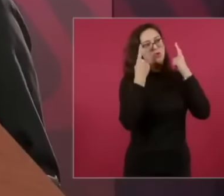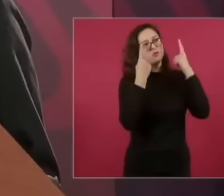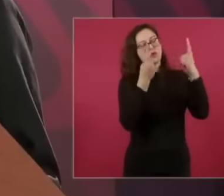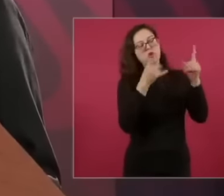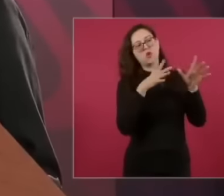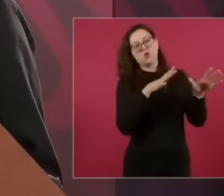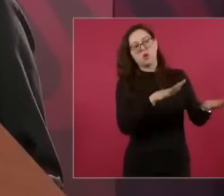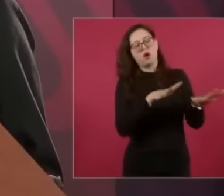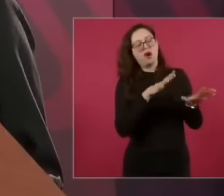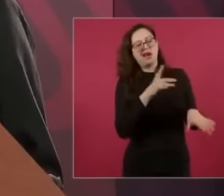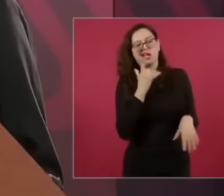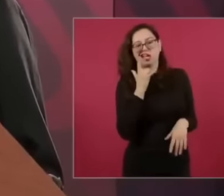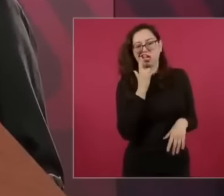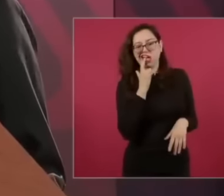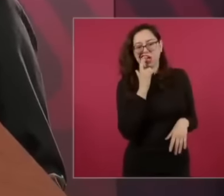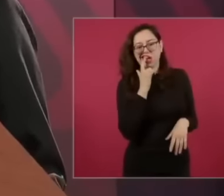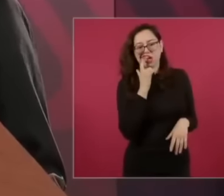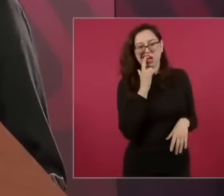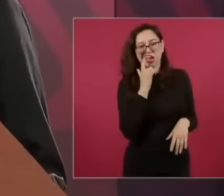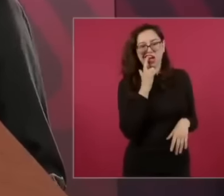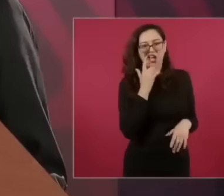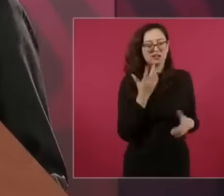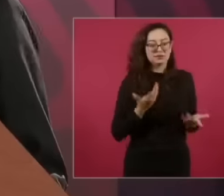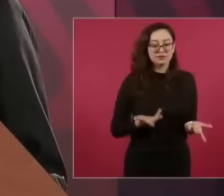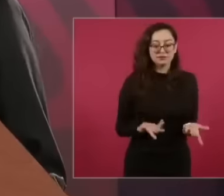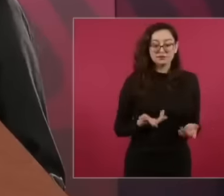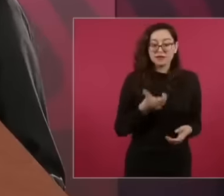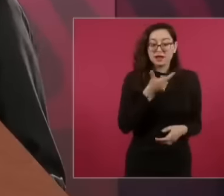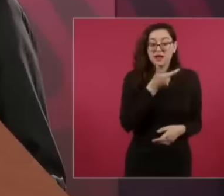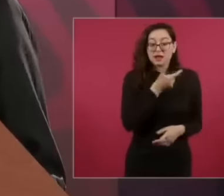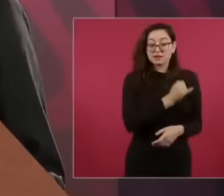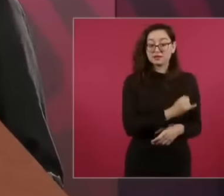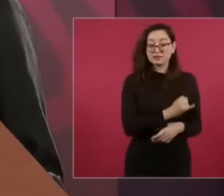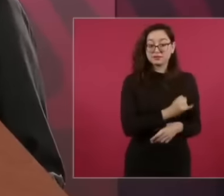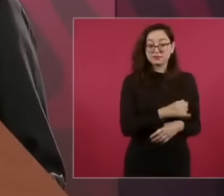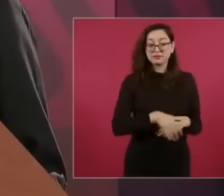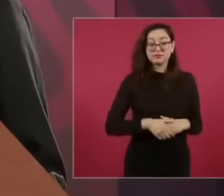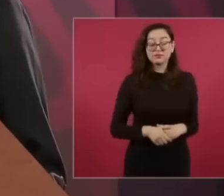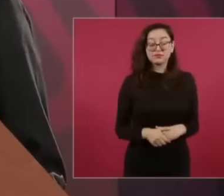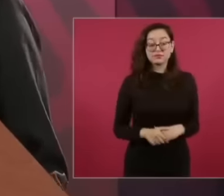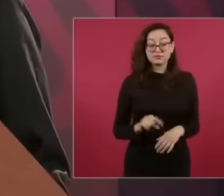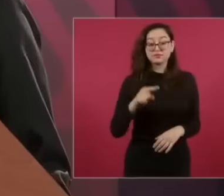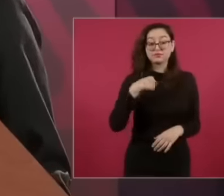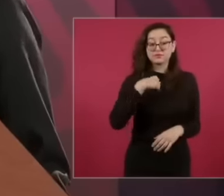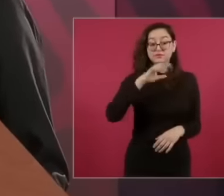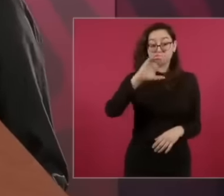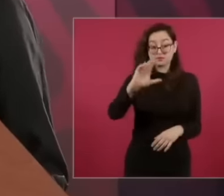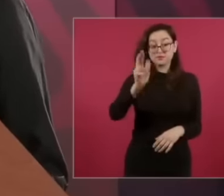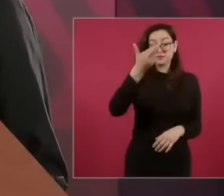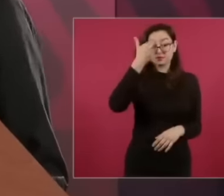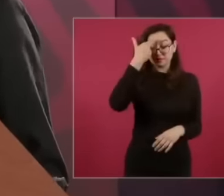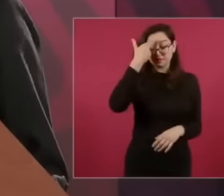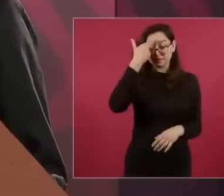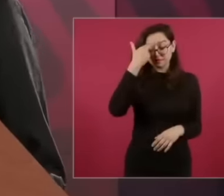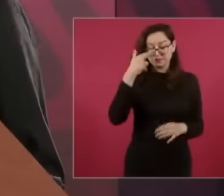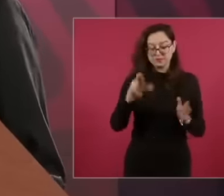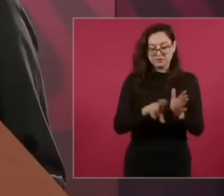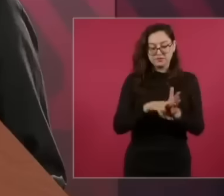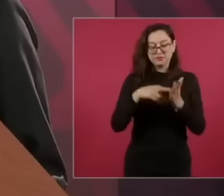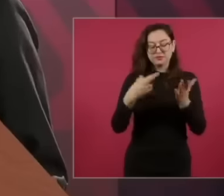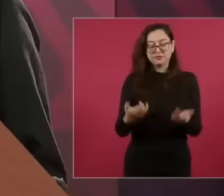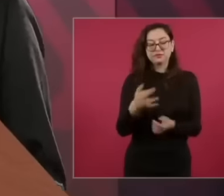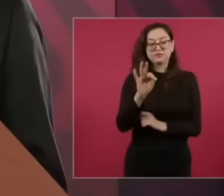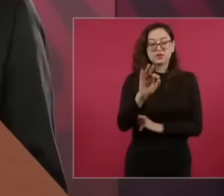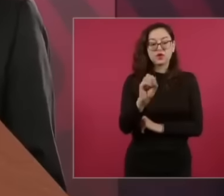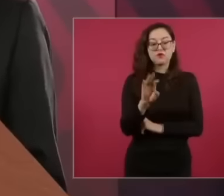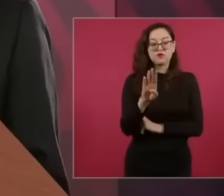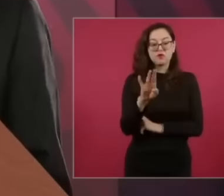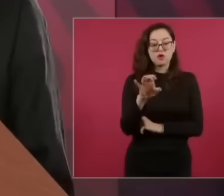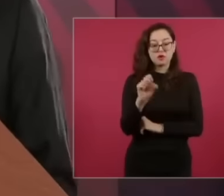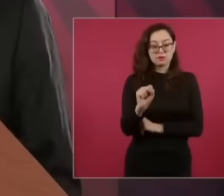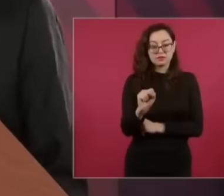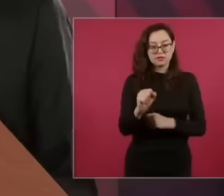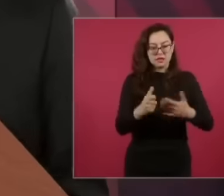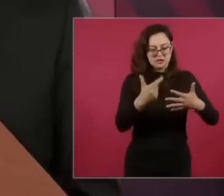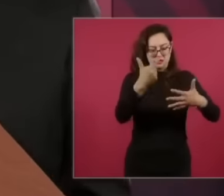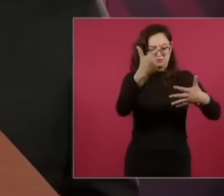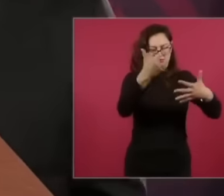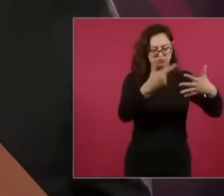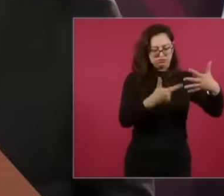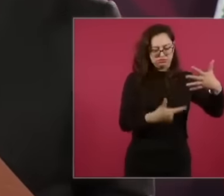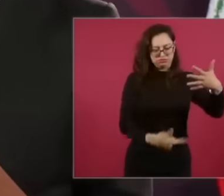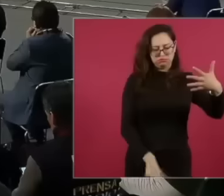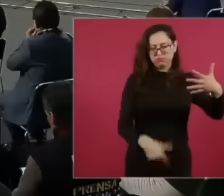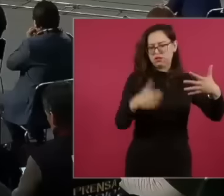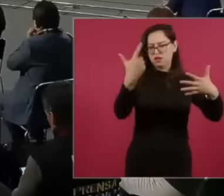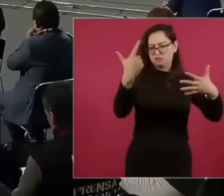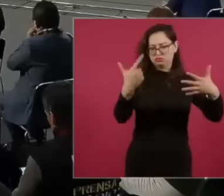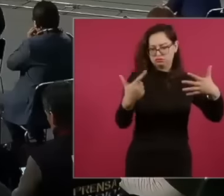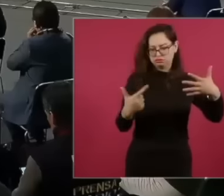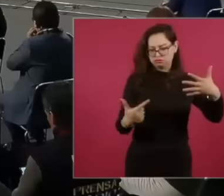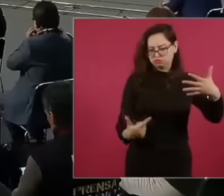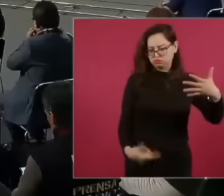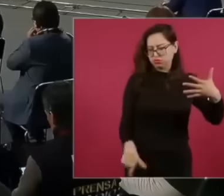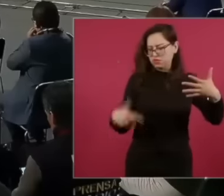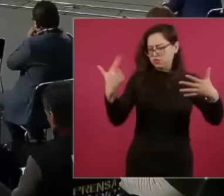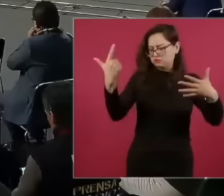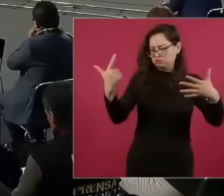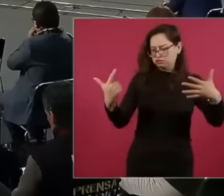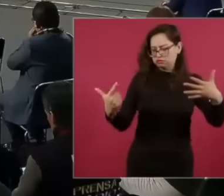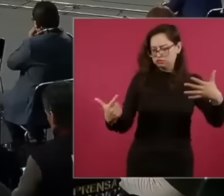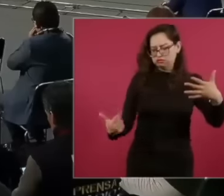I remember that in a Forbes magazine where he appears on the list of the richest in the world,